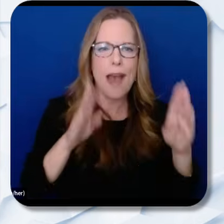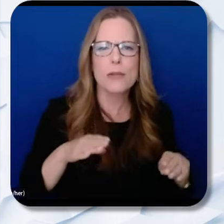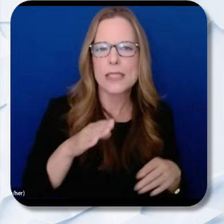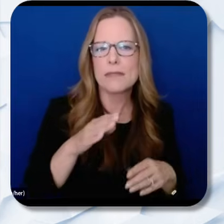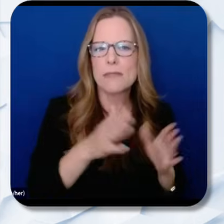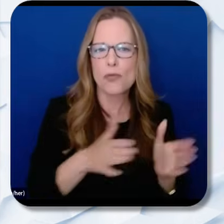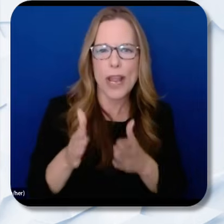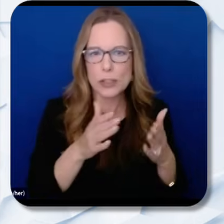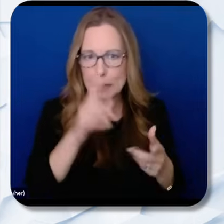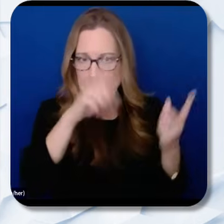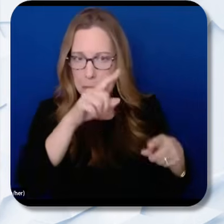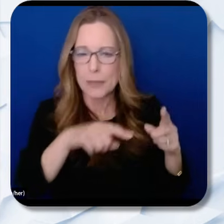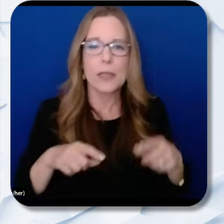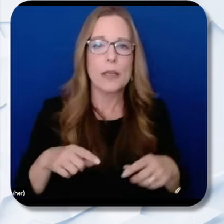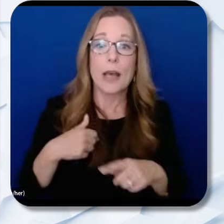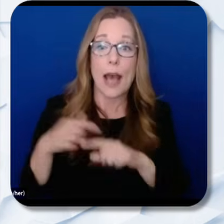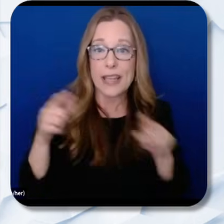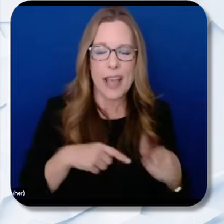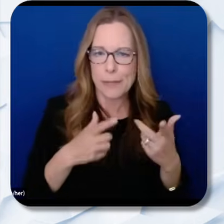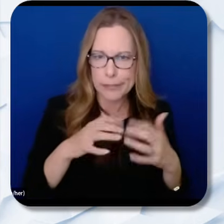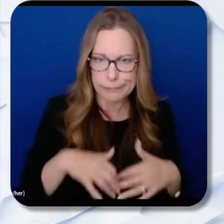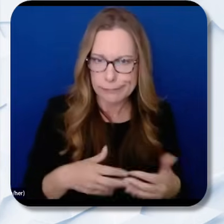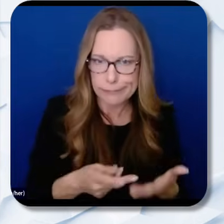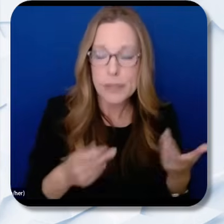I enrolled myself in the Claremont Unified School District at the beginning of my senior